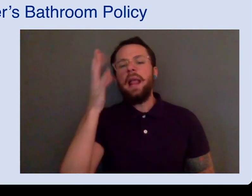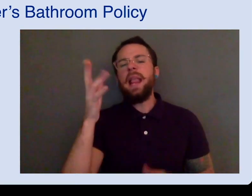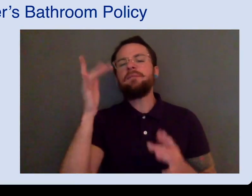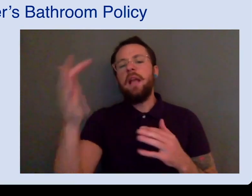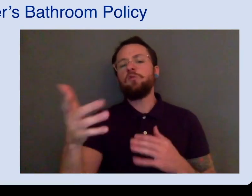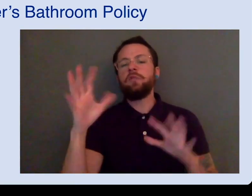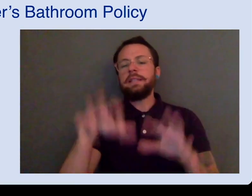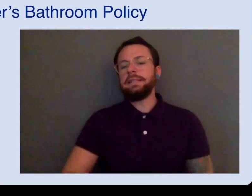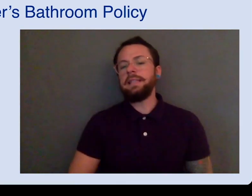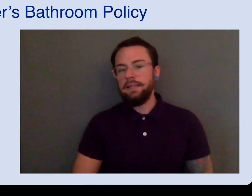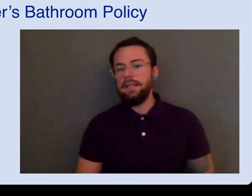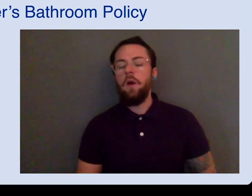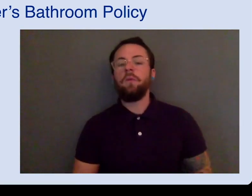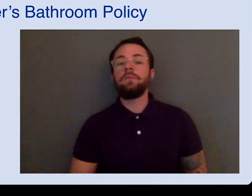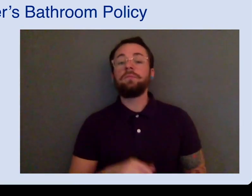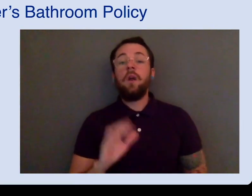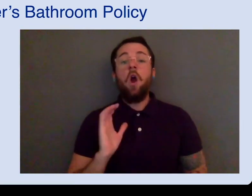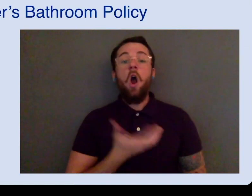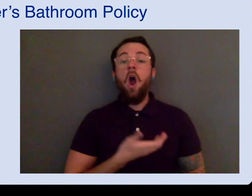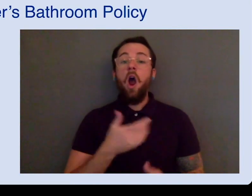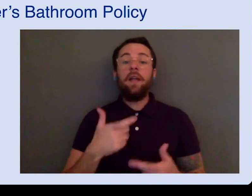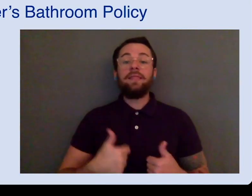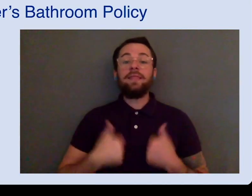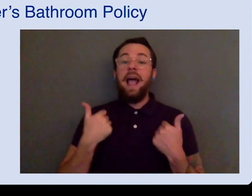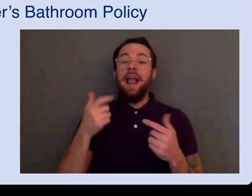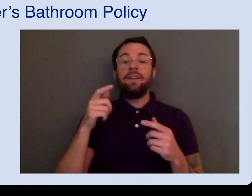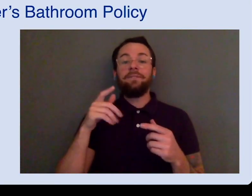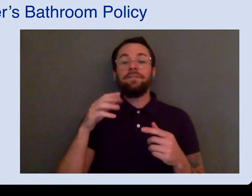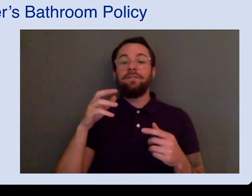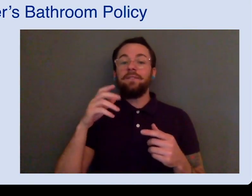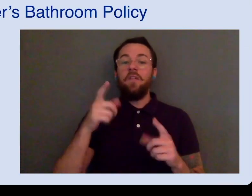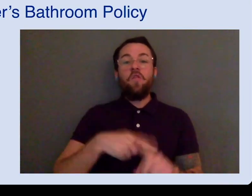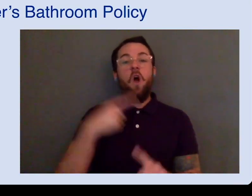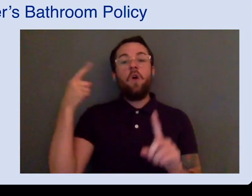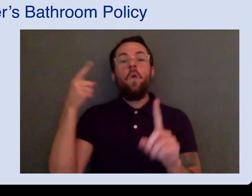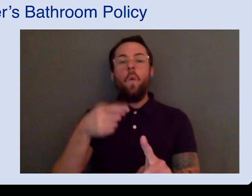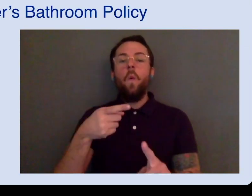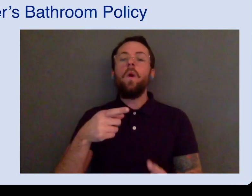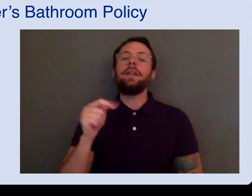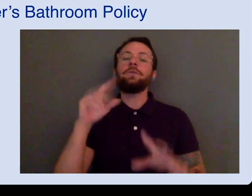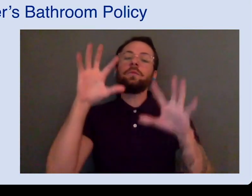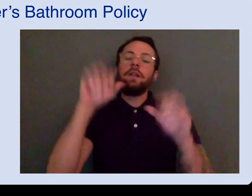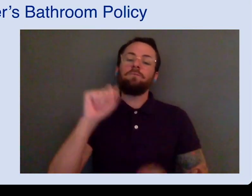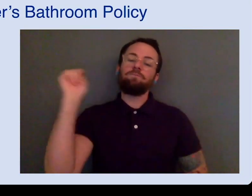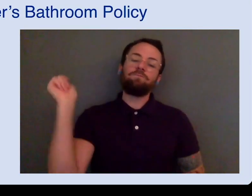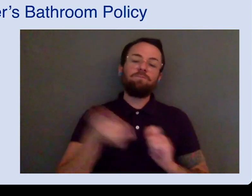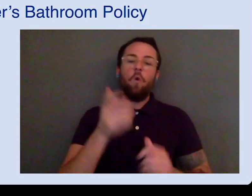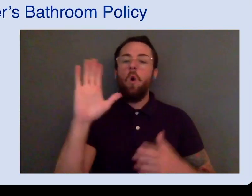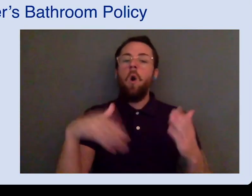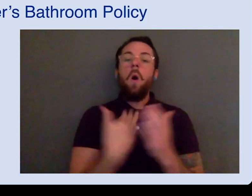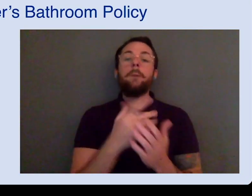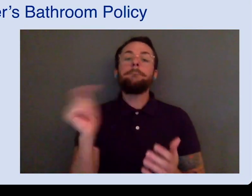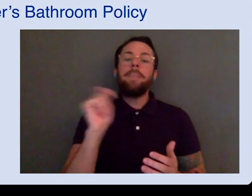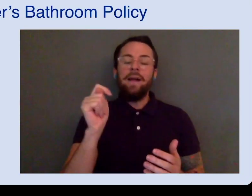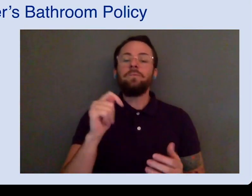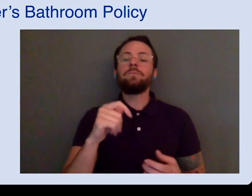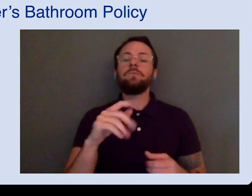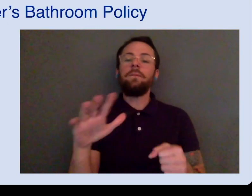Now, the urinals are going to be coming off. We would like to take them all off. We haven't currently done so.